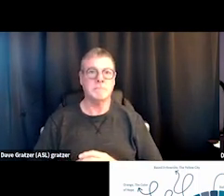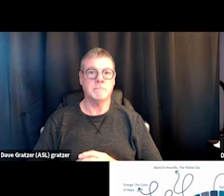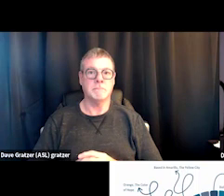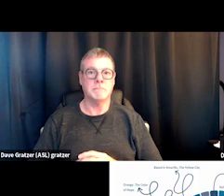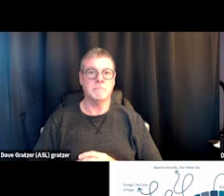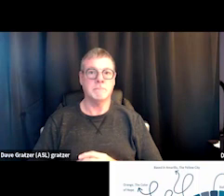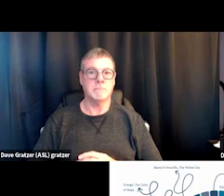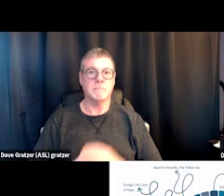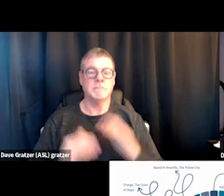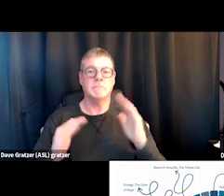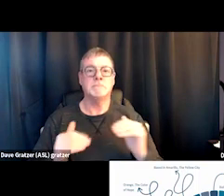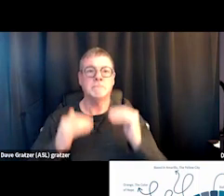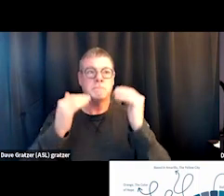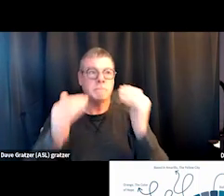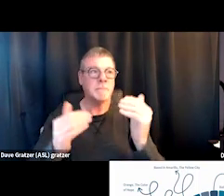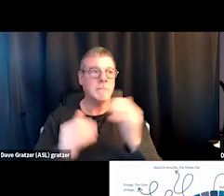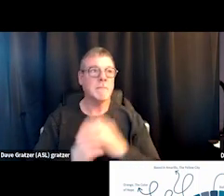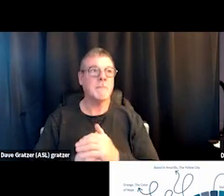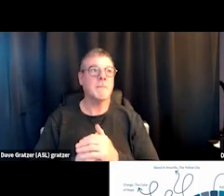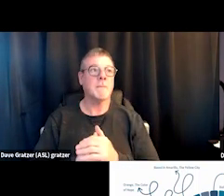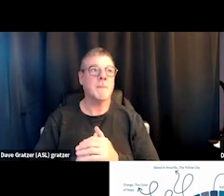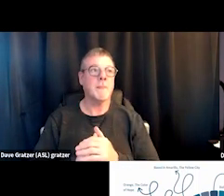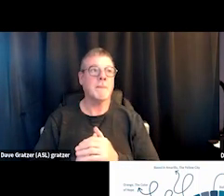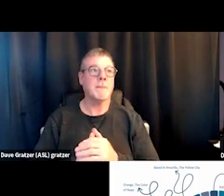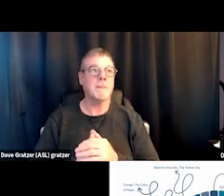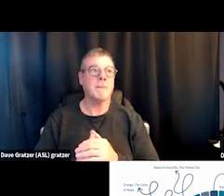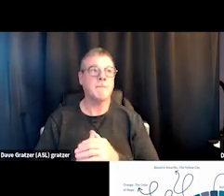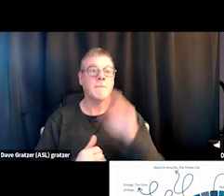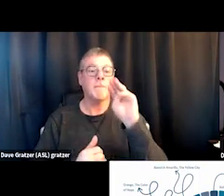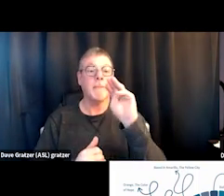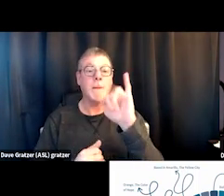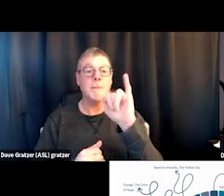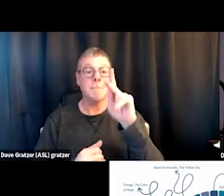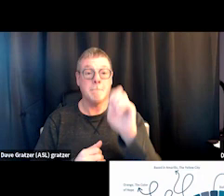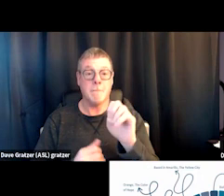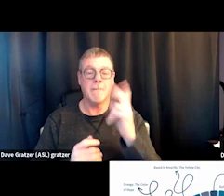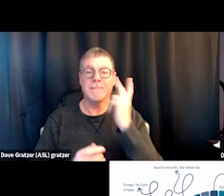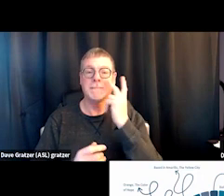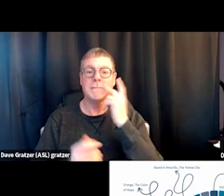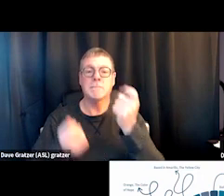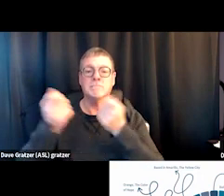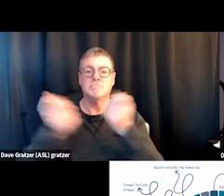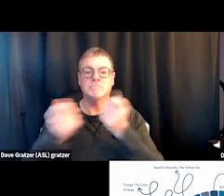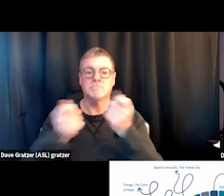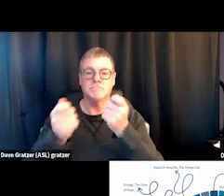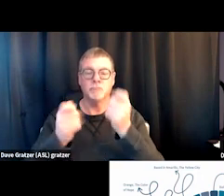So moving on to Mike's slides, so Mike oversees the social drivers of health portion